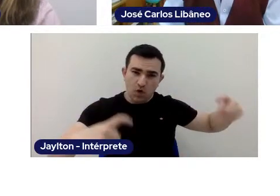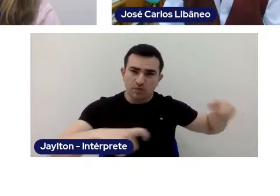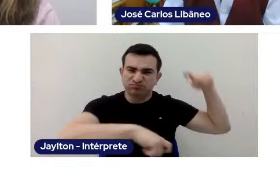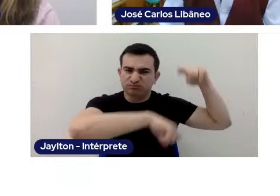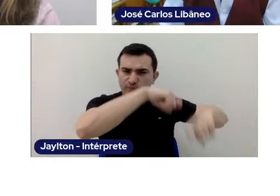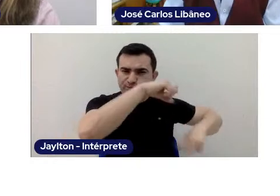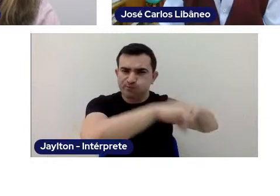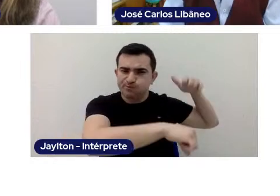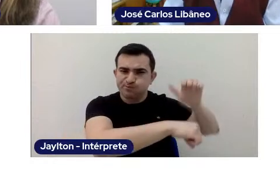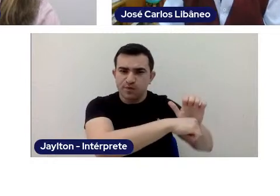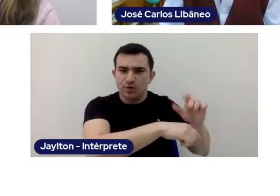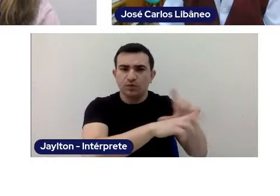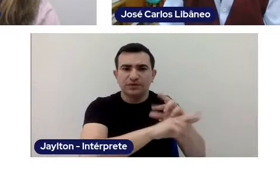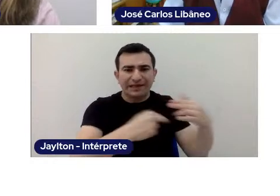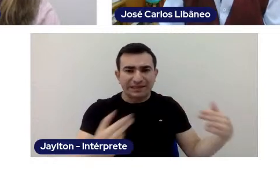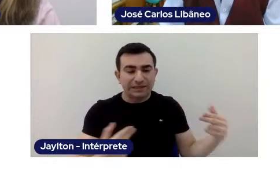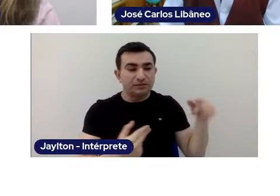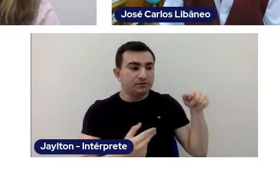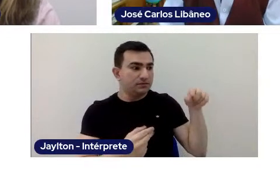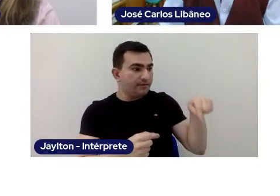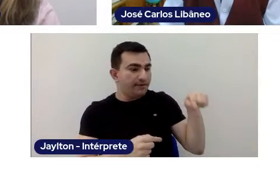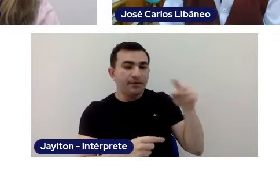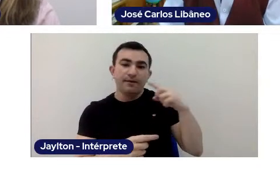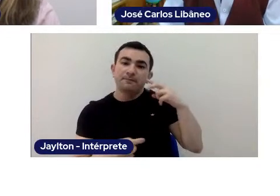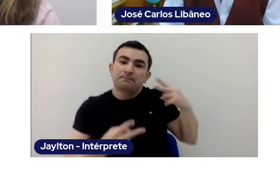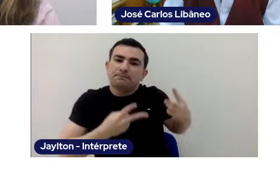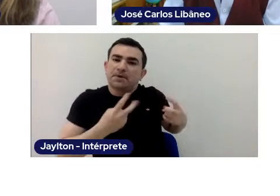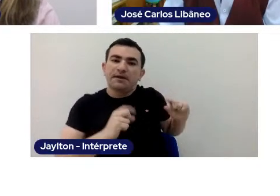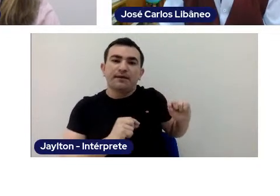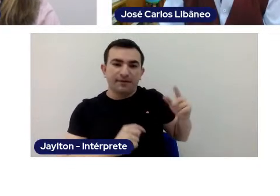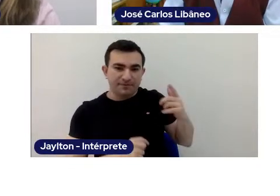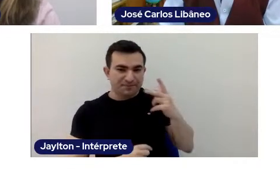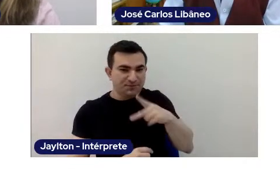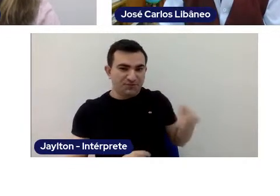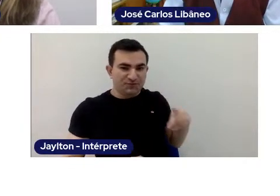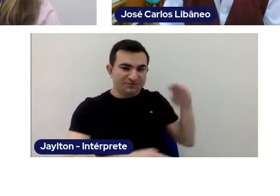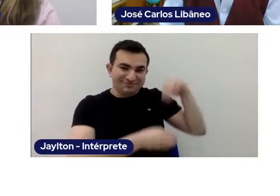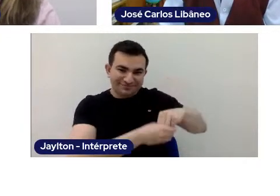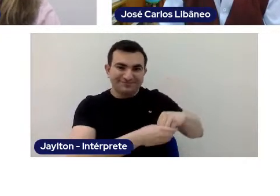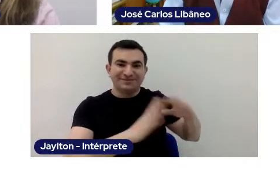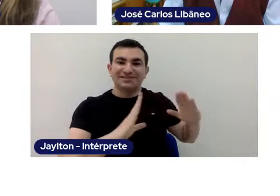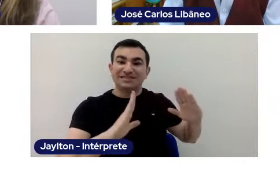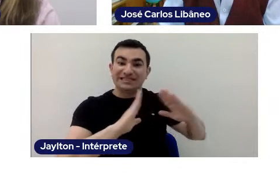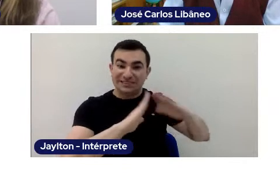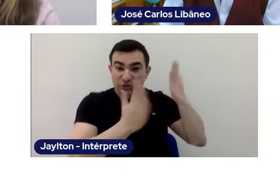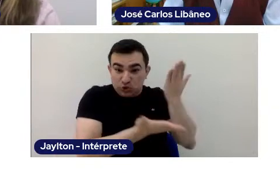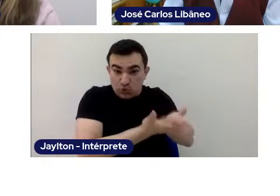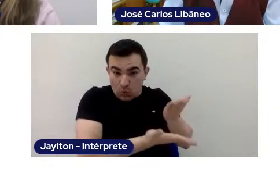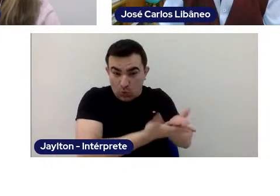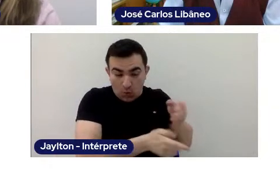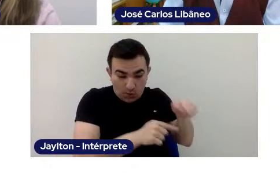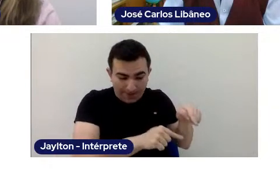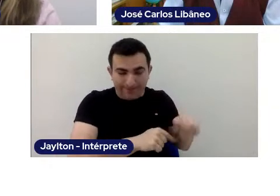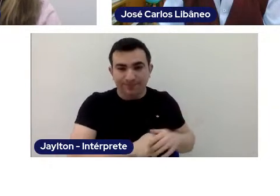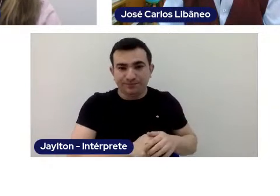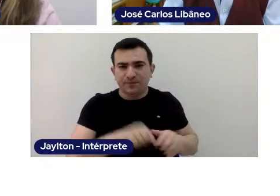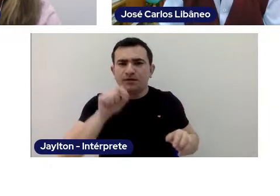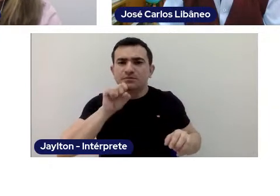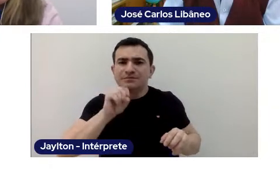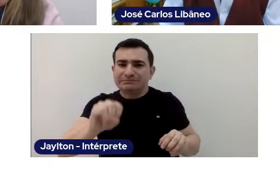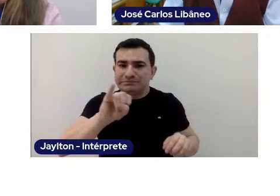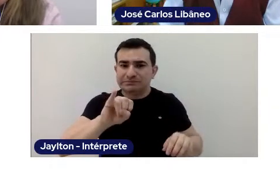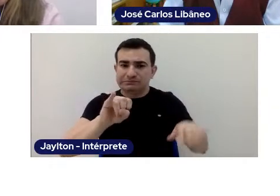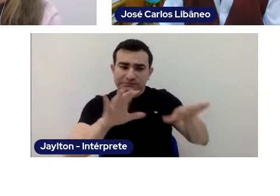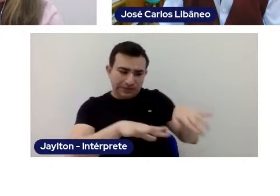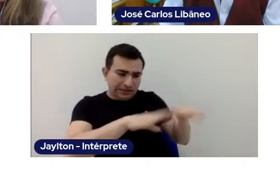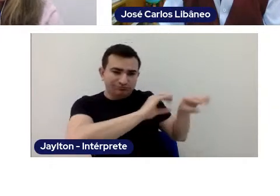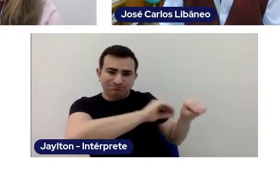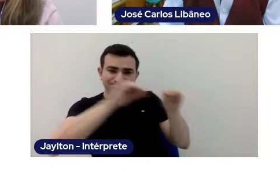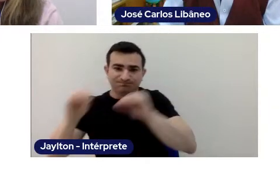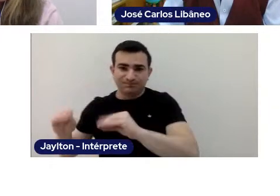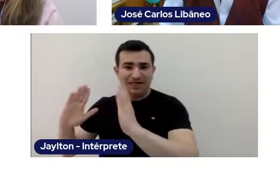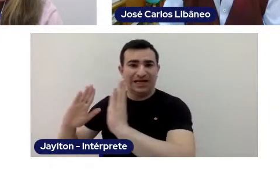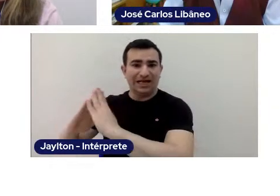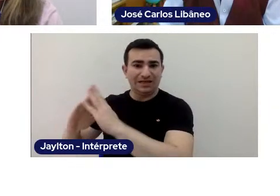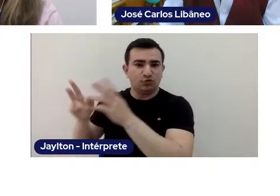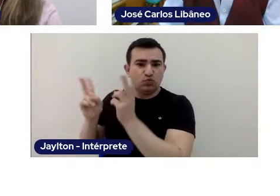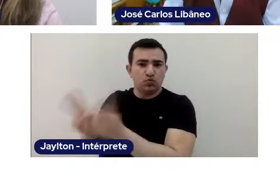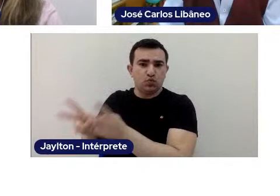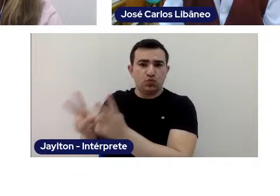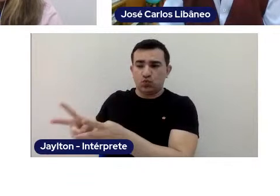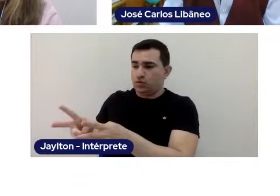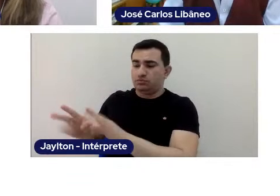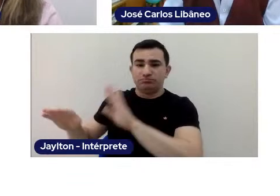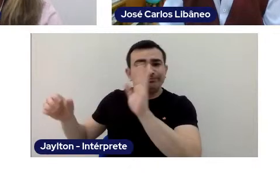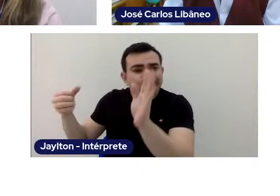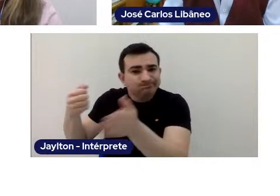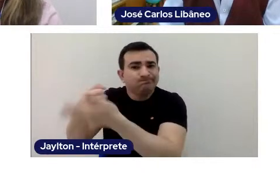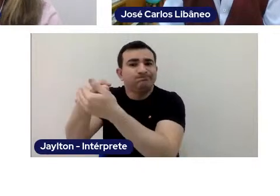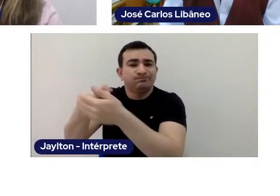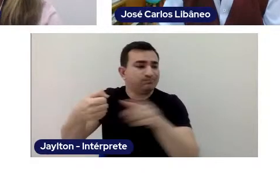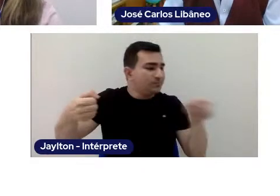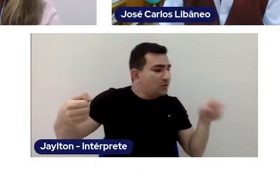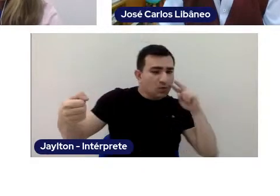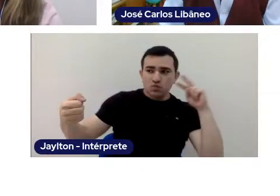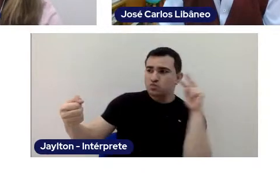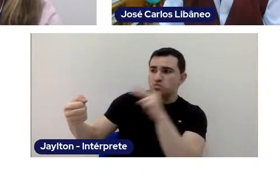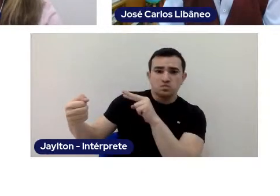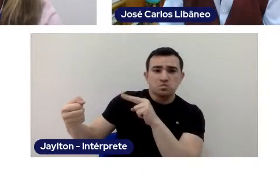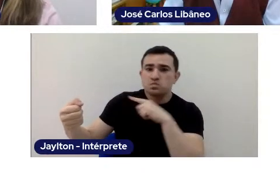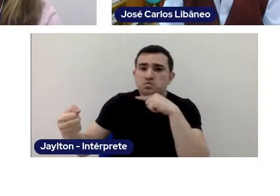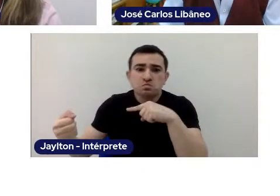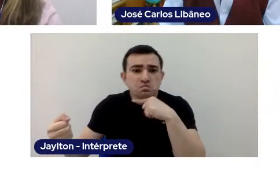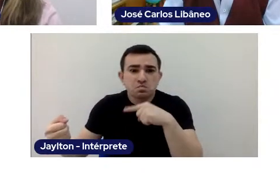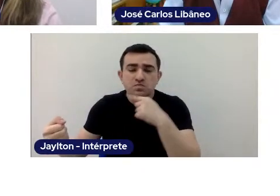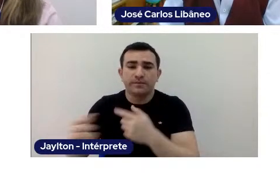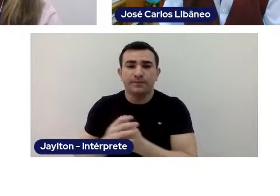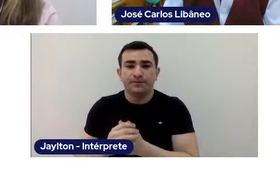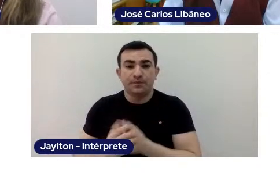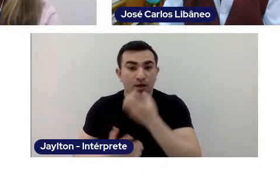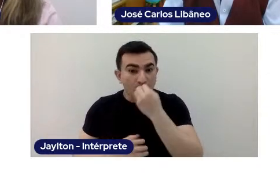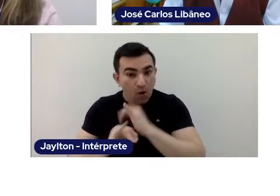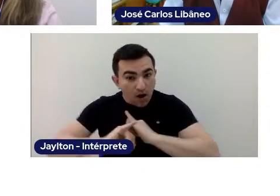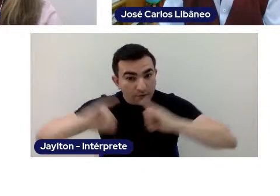So, homeschooling also has this other perverse element, where it could cause children to be locked up at home in vulnerable situations. So this cannot win in Federal Senate. And I would like to bring some good news